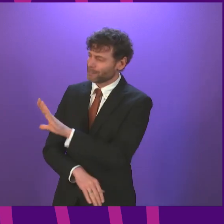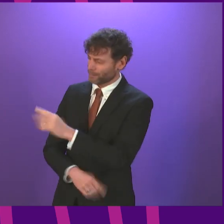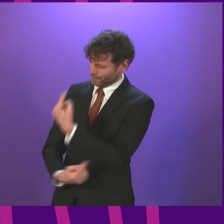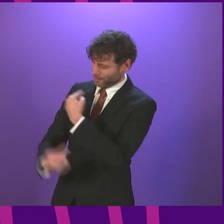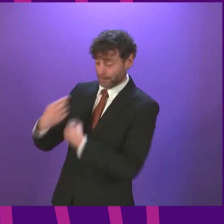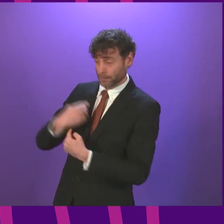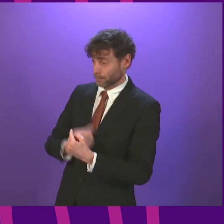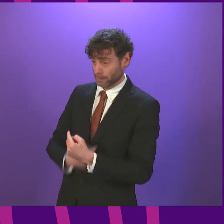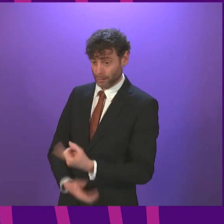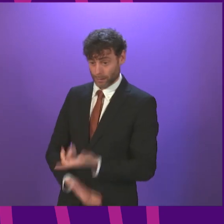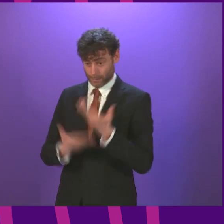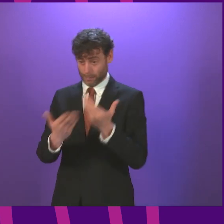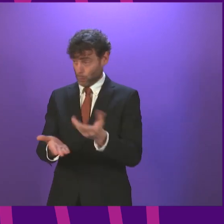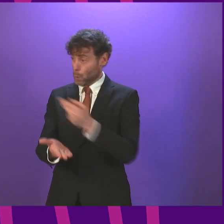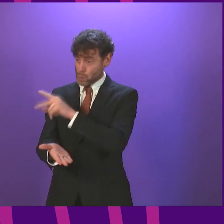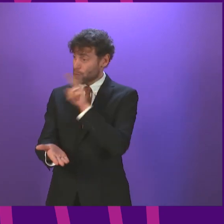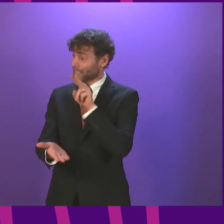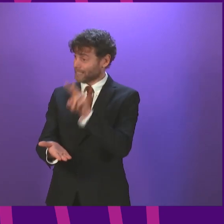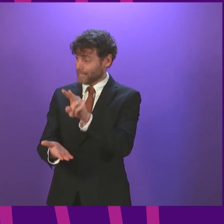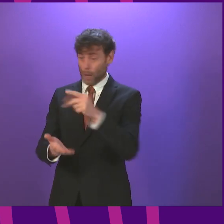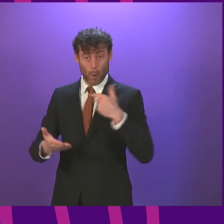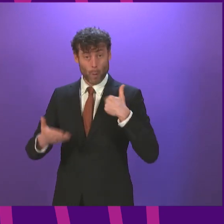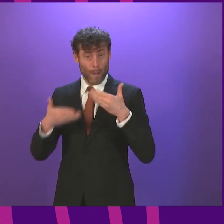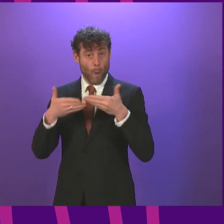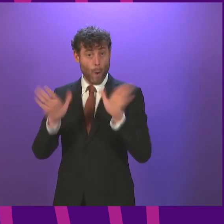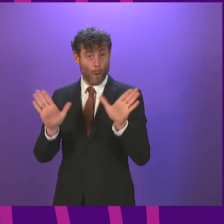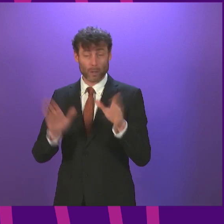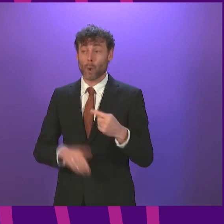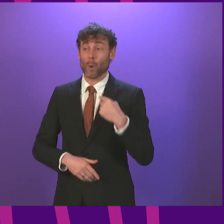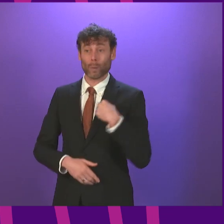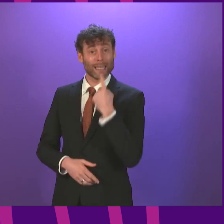is there, because it sets out very clearly the mistake that the Government made, the